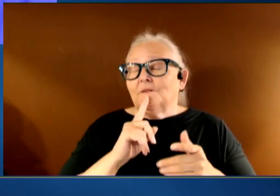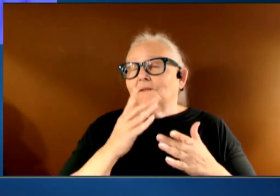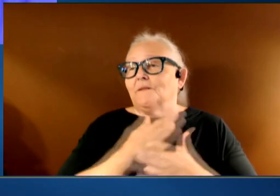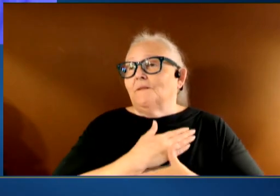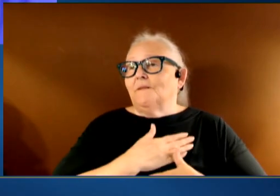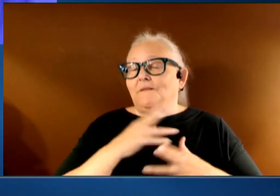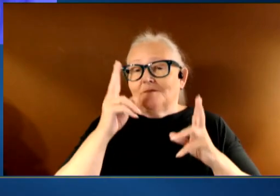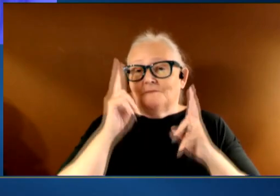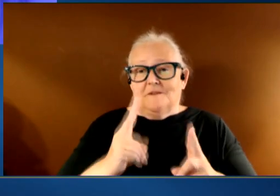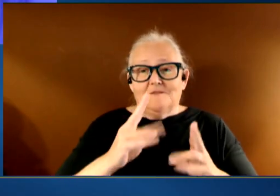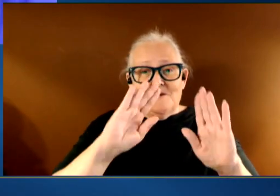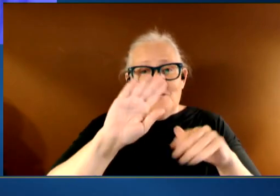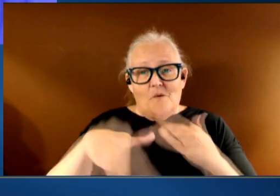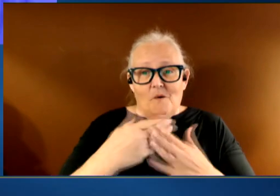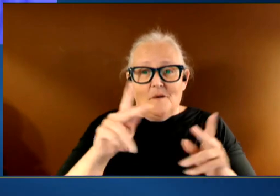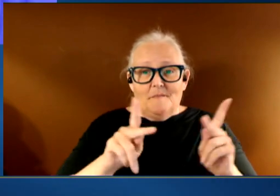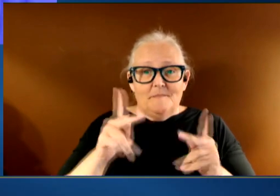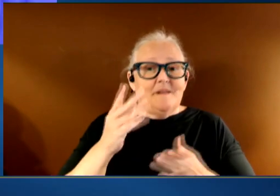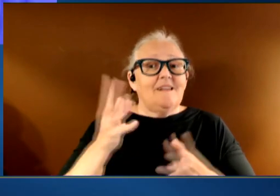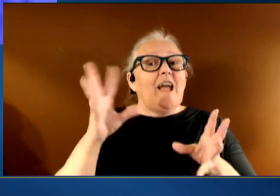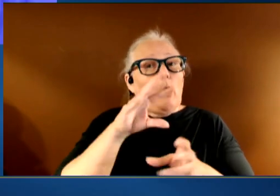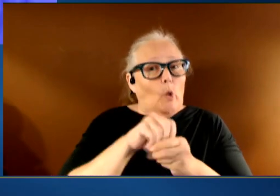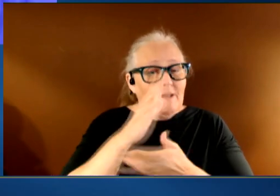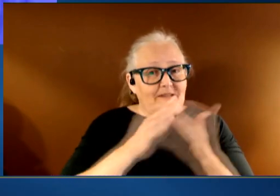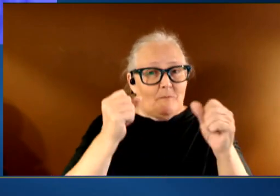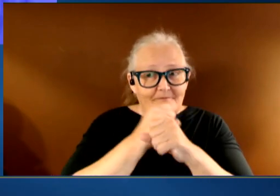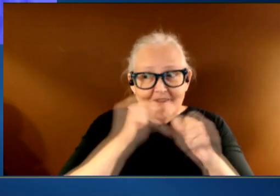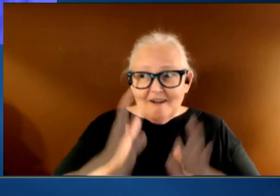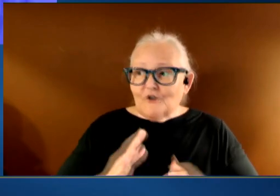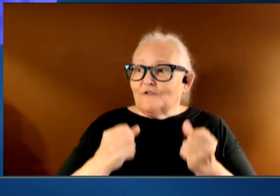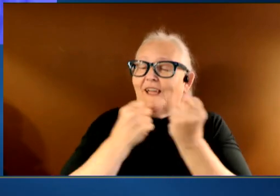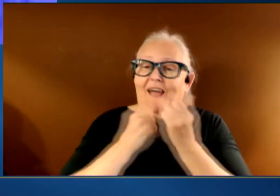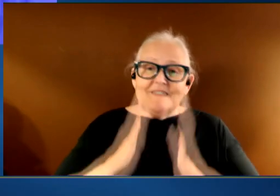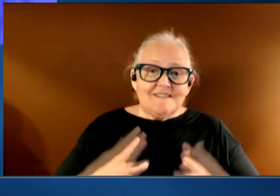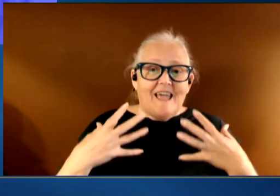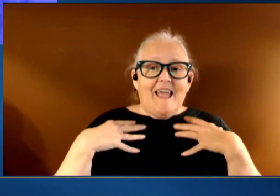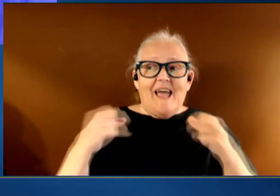including some warriors, advocates, healthcare professionals, and researchers.